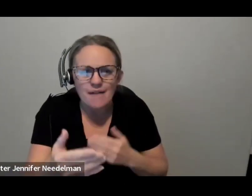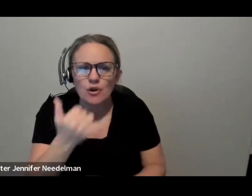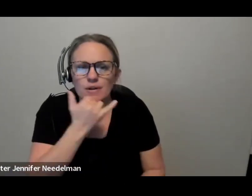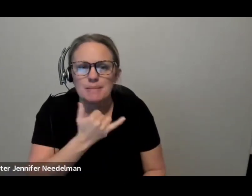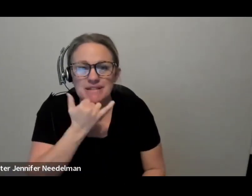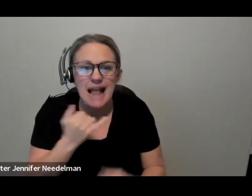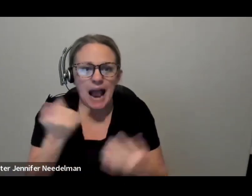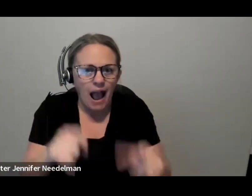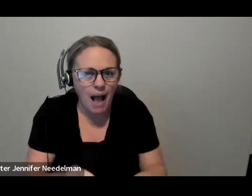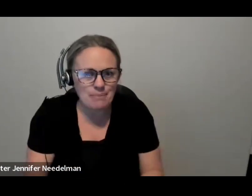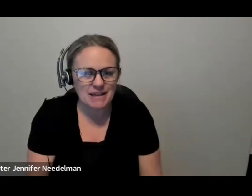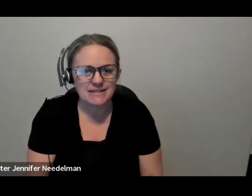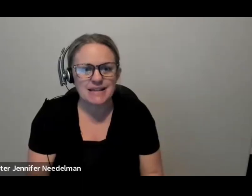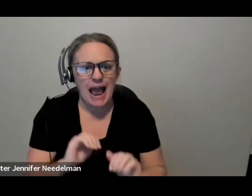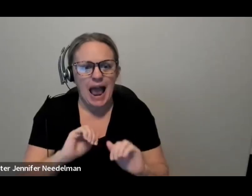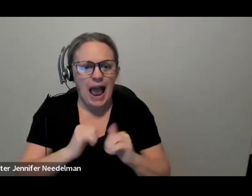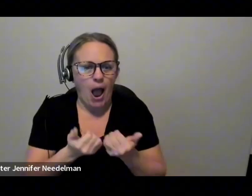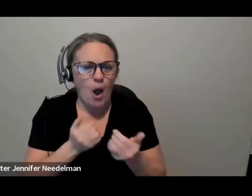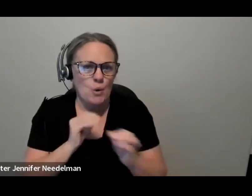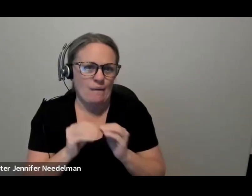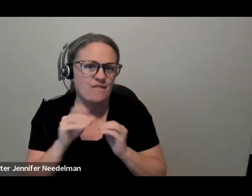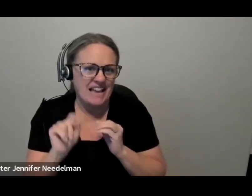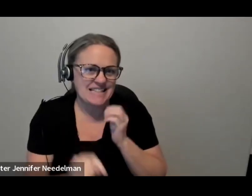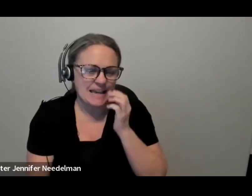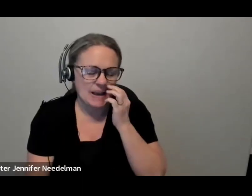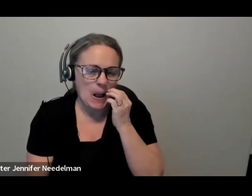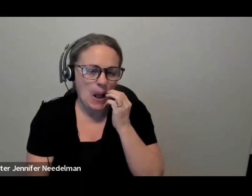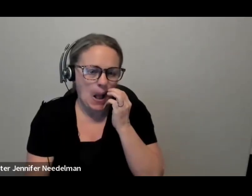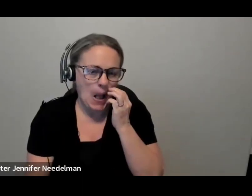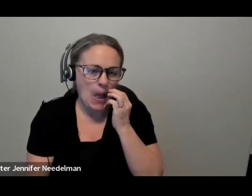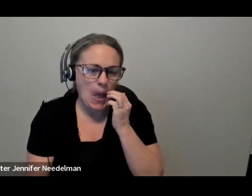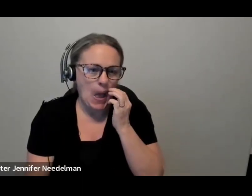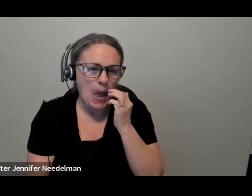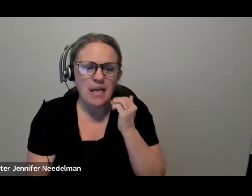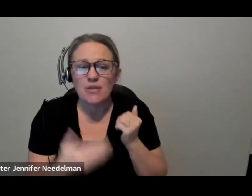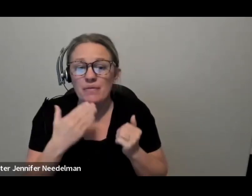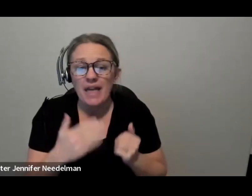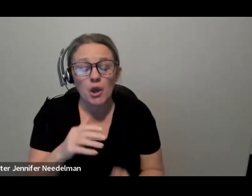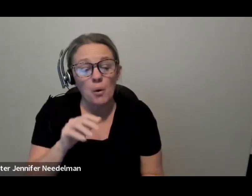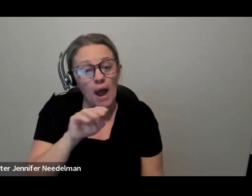So thank you. You're, these are great contributions. Meena, anything else you would like to add?